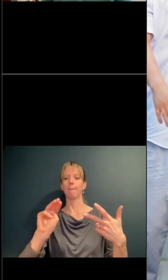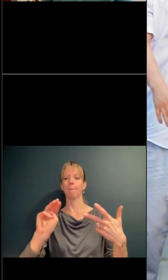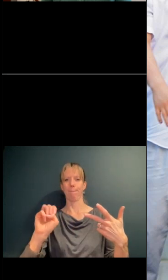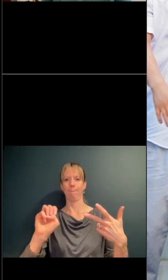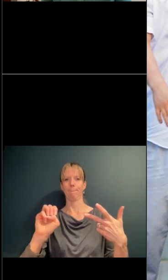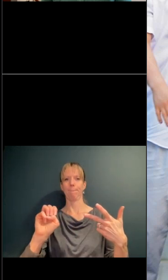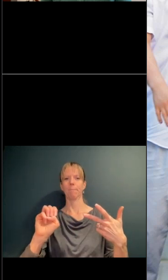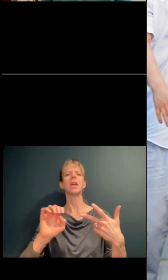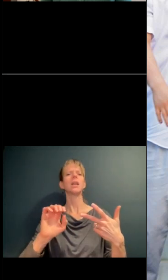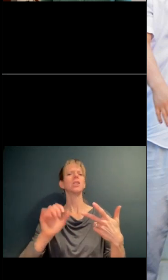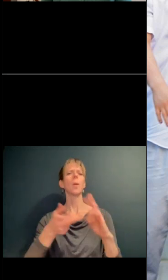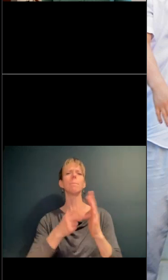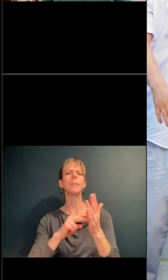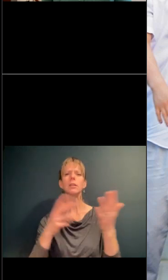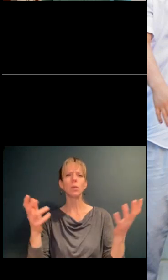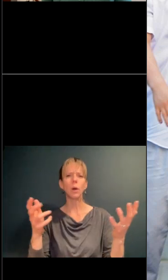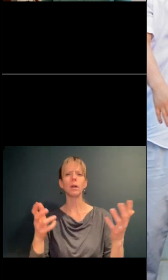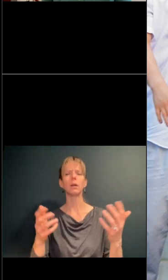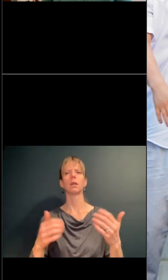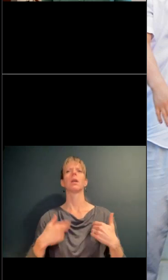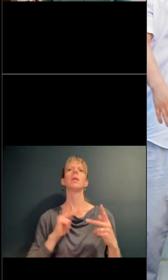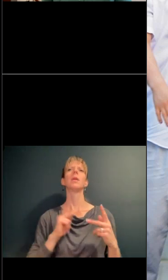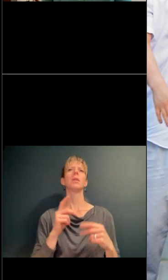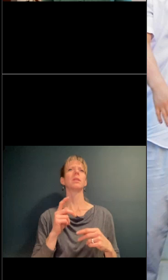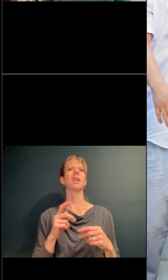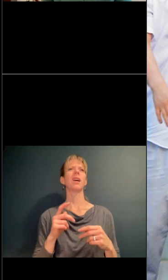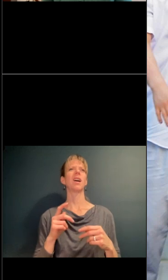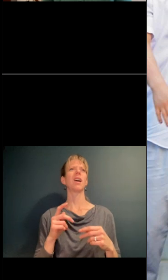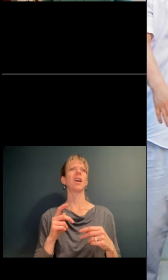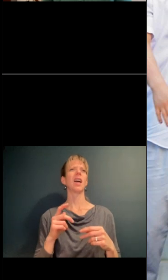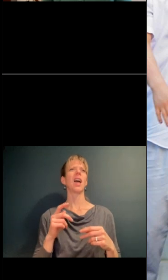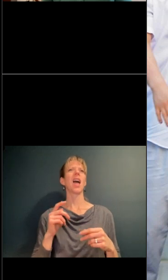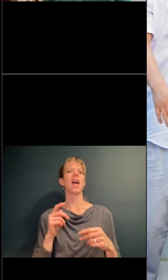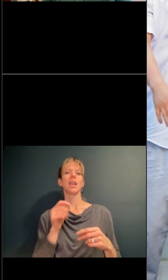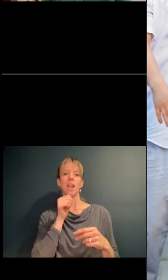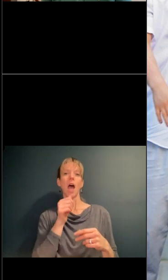and their families talk about this, it is not merely being about what people say,